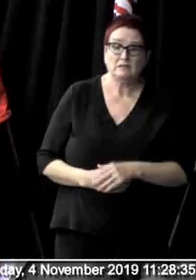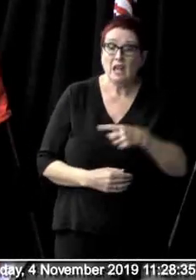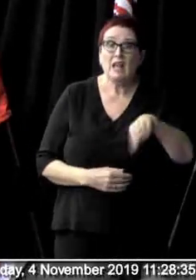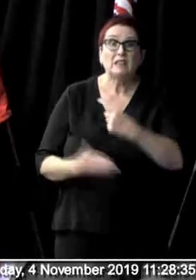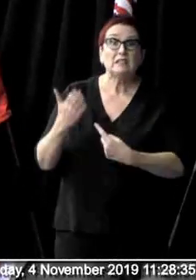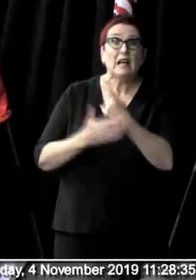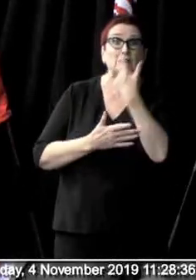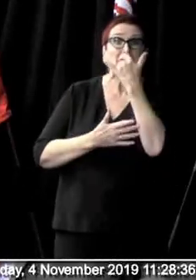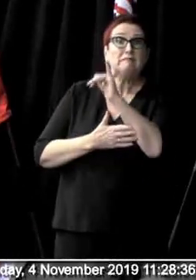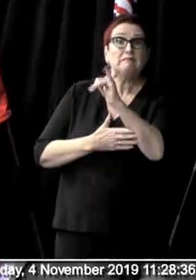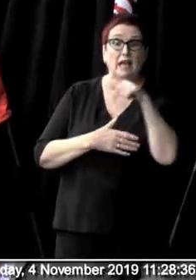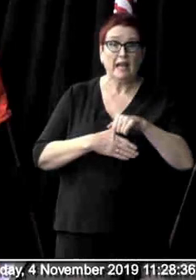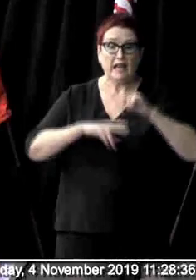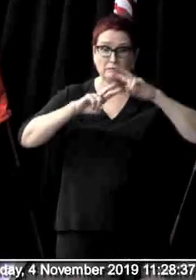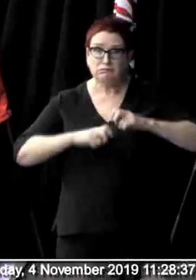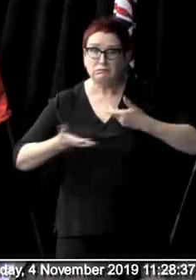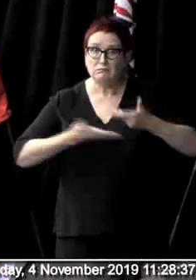of any examination in these public hearings.